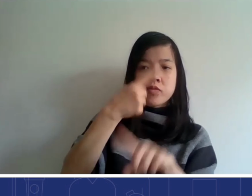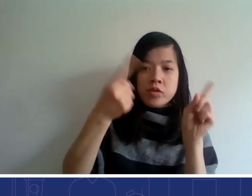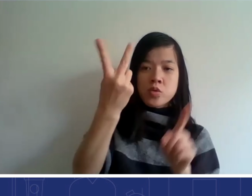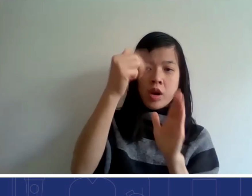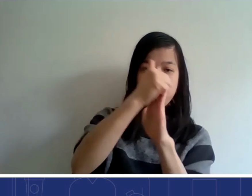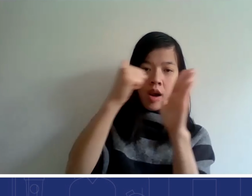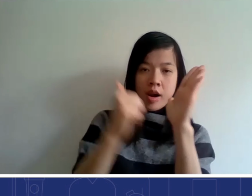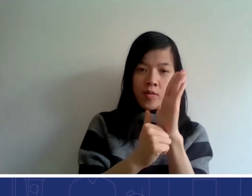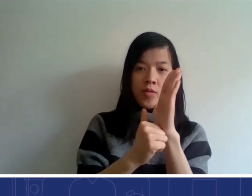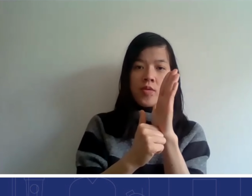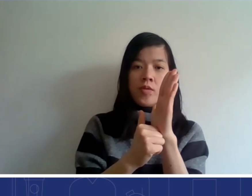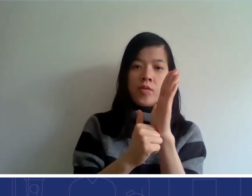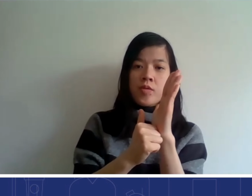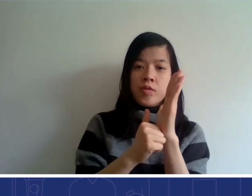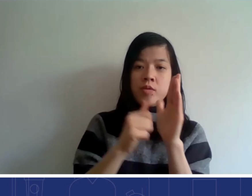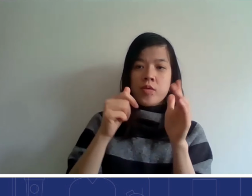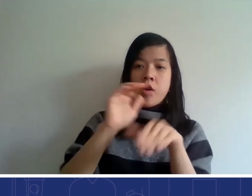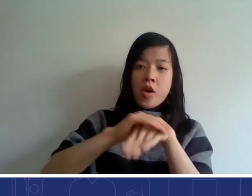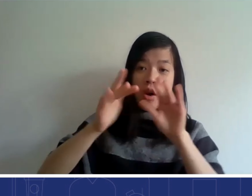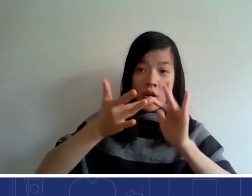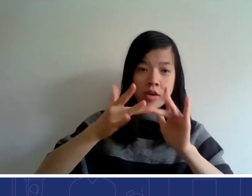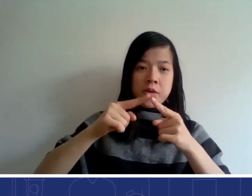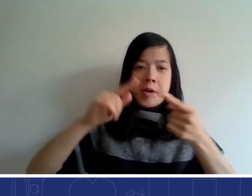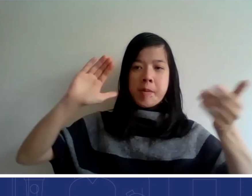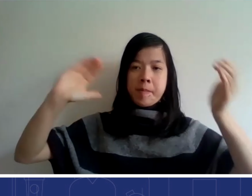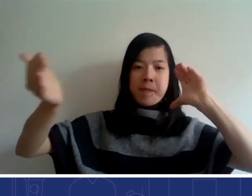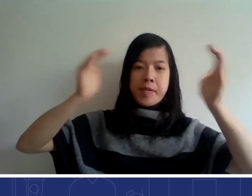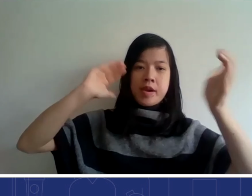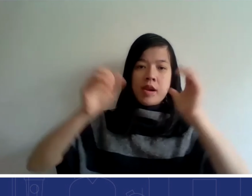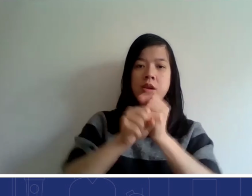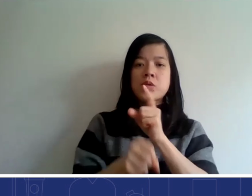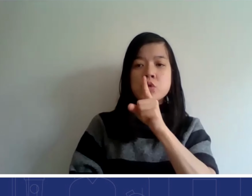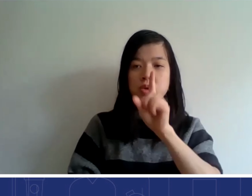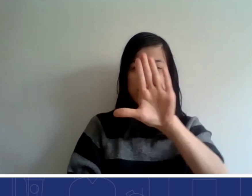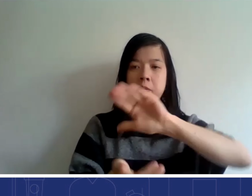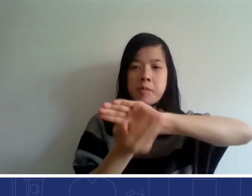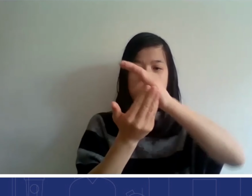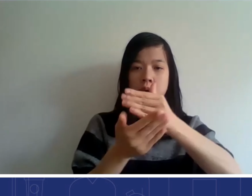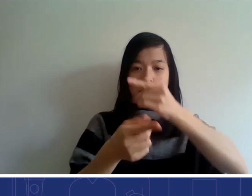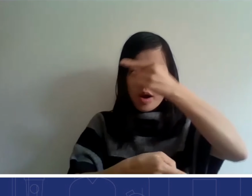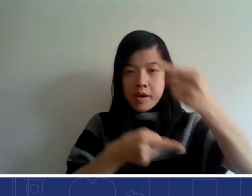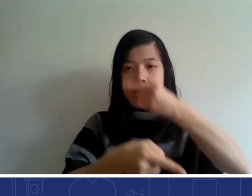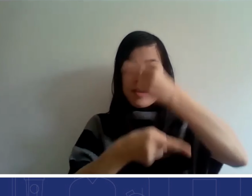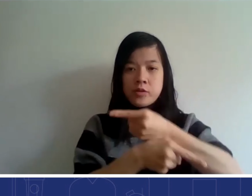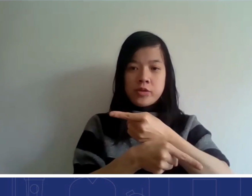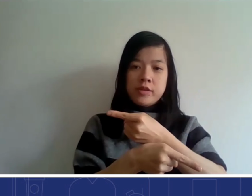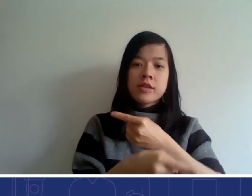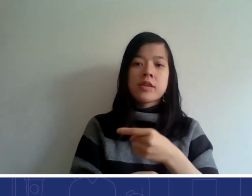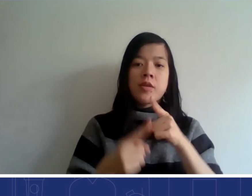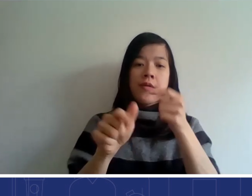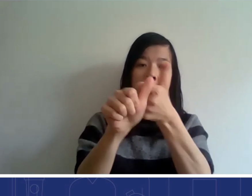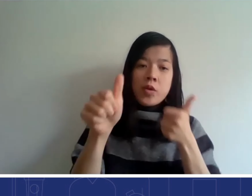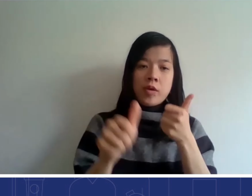you can create two different tax accounts online that will allow you to compare and make sure